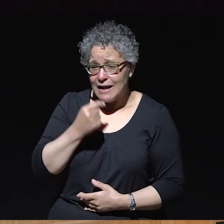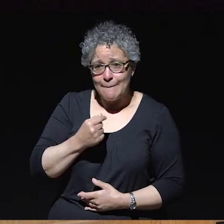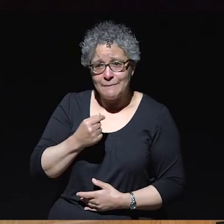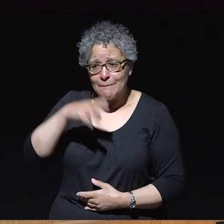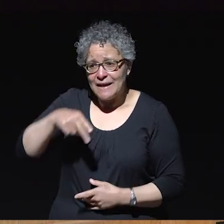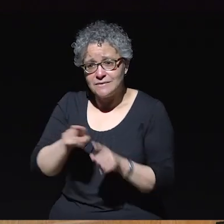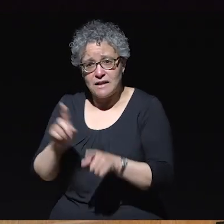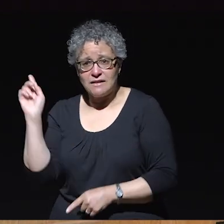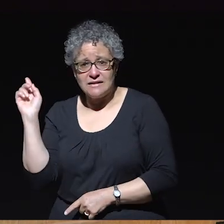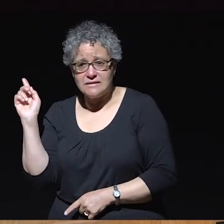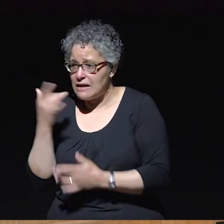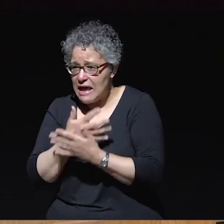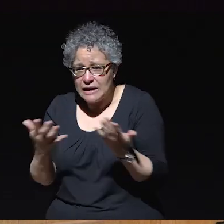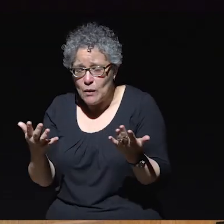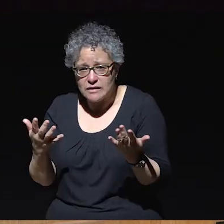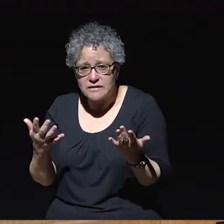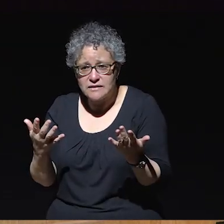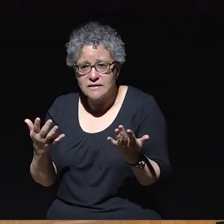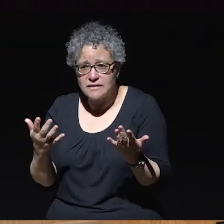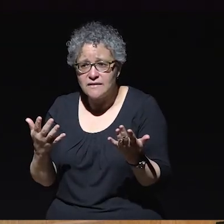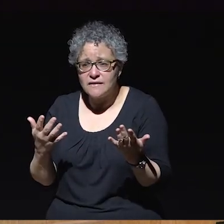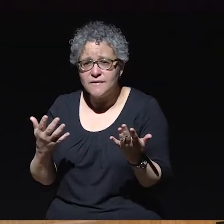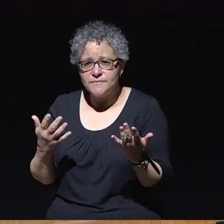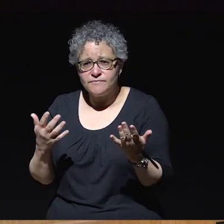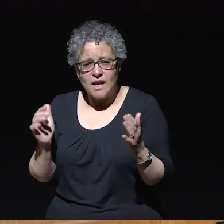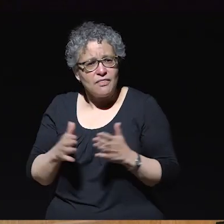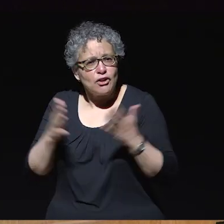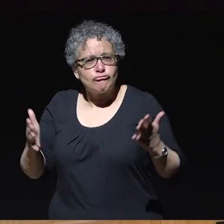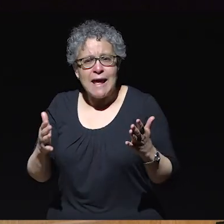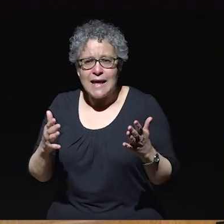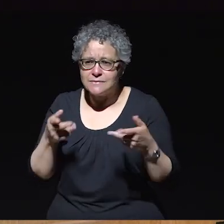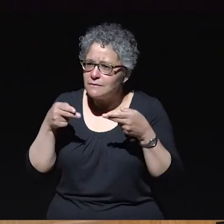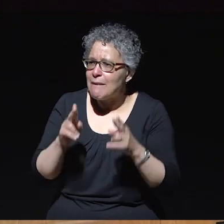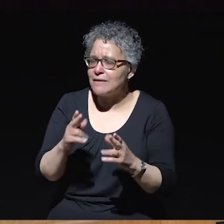I think the long-lasting nature of the Grand Manner is the fact that it's so successful